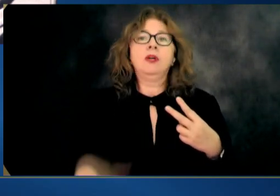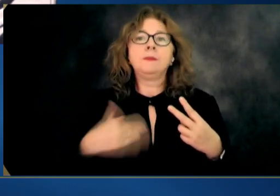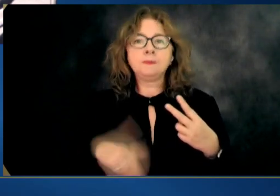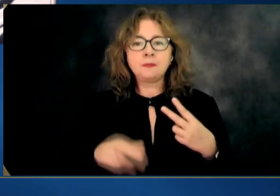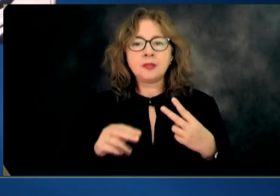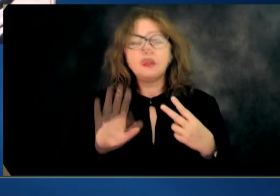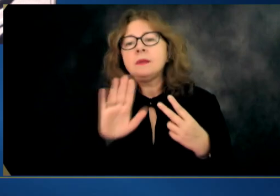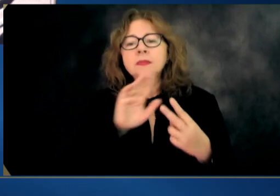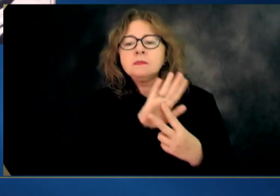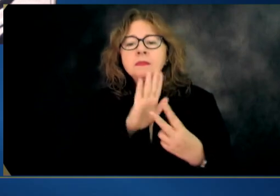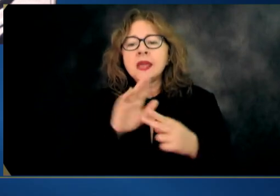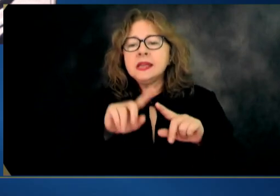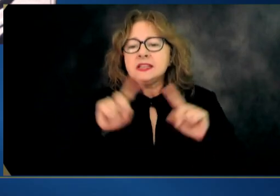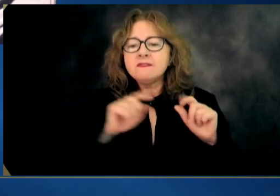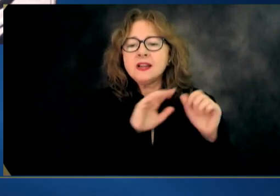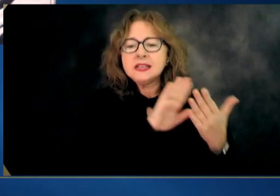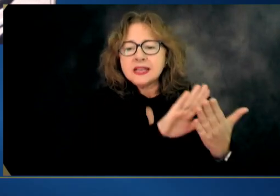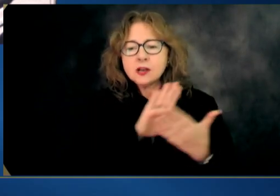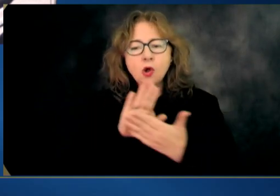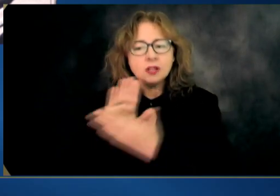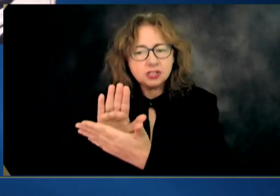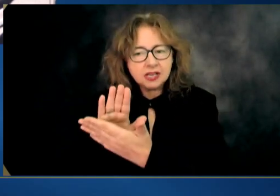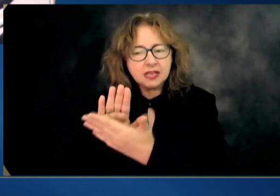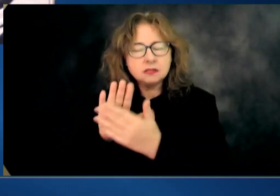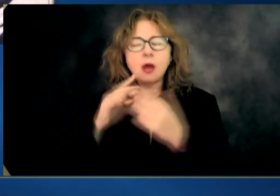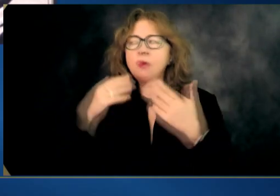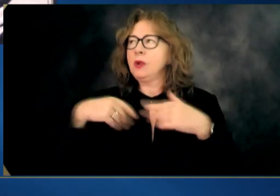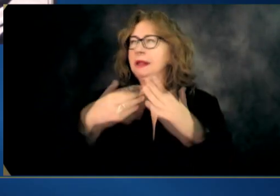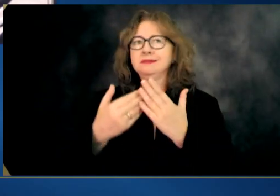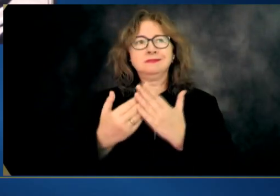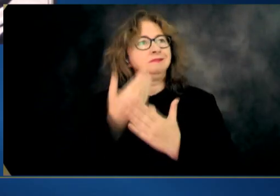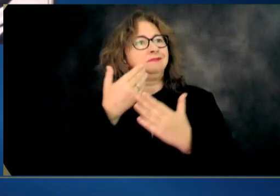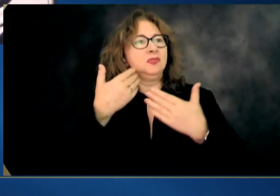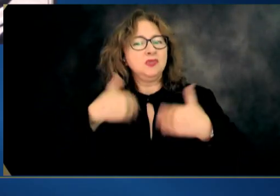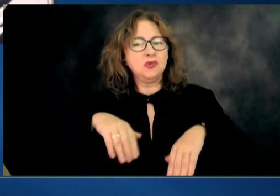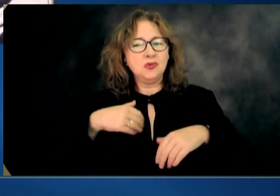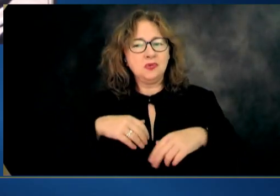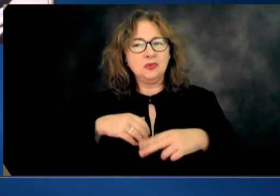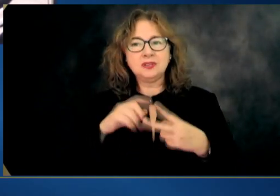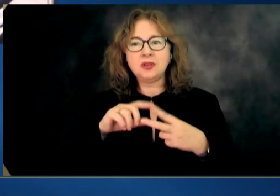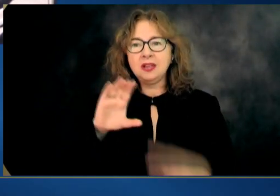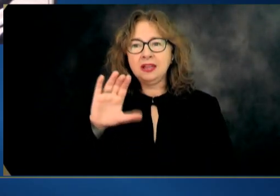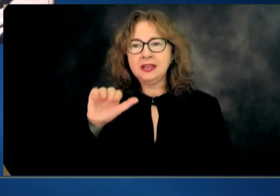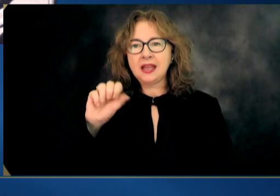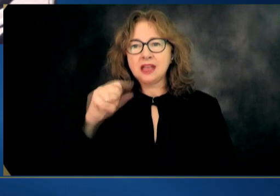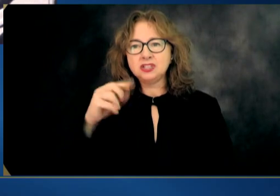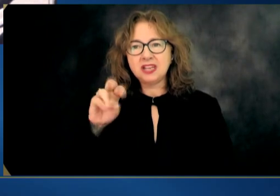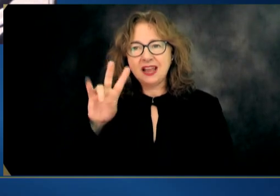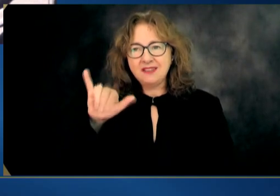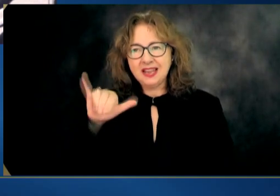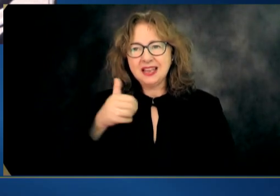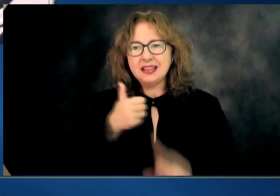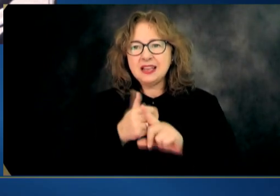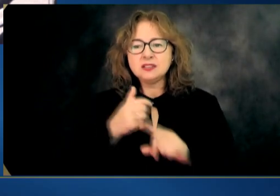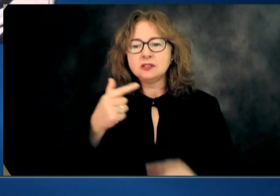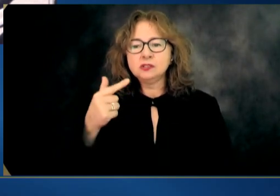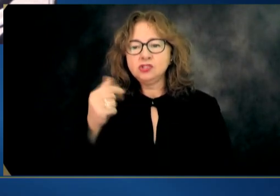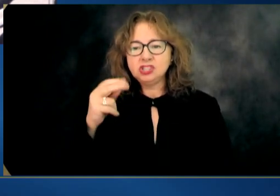technologies that are quite novel. So, Casgevy uses a technology, a genome editing technology